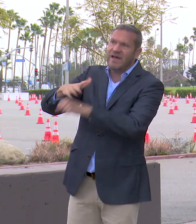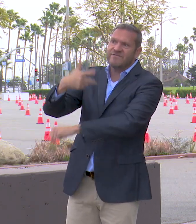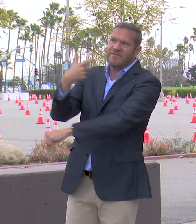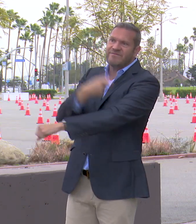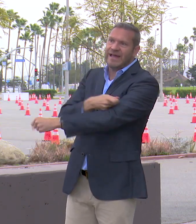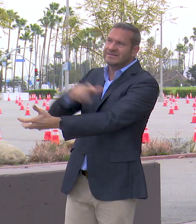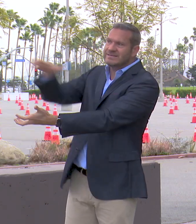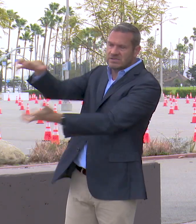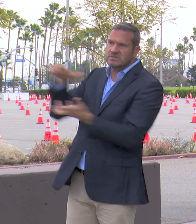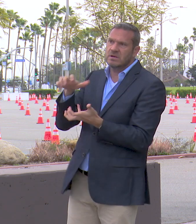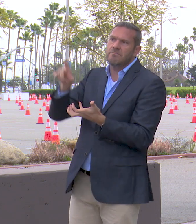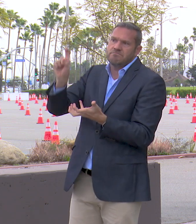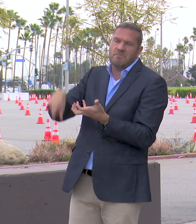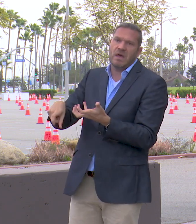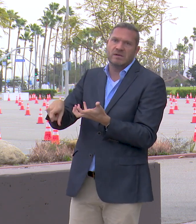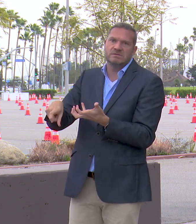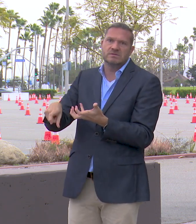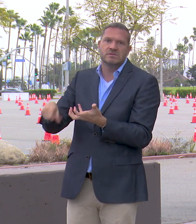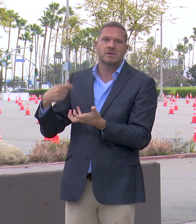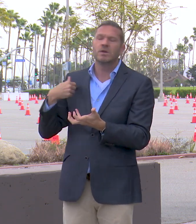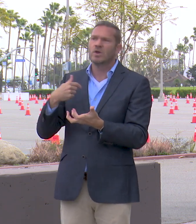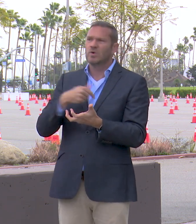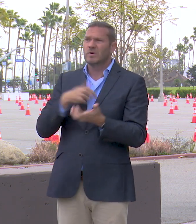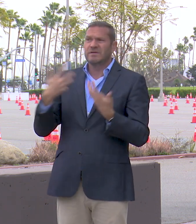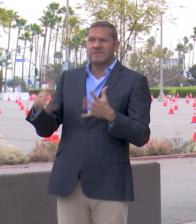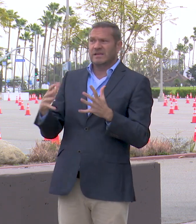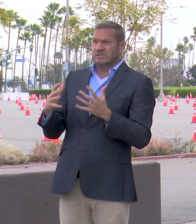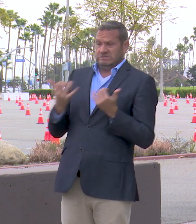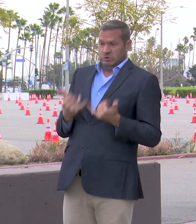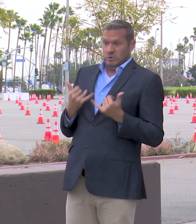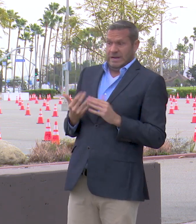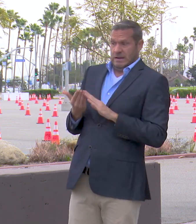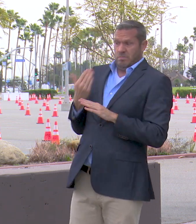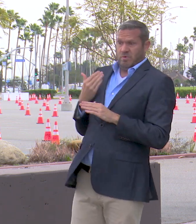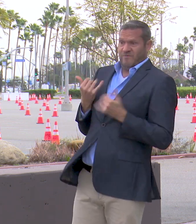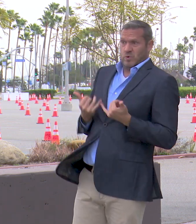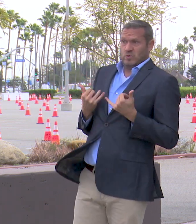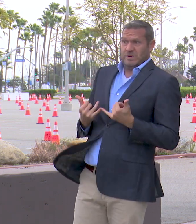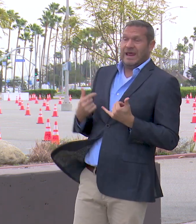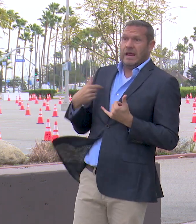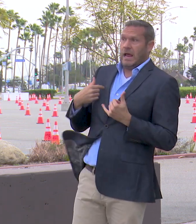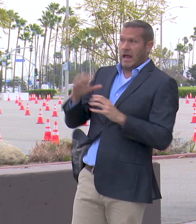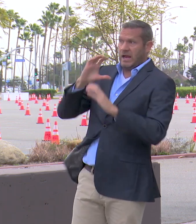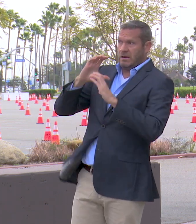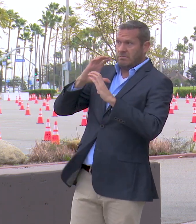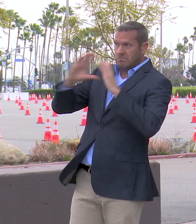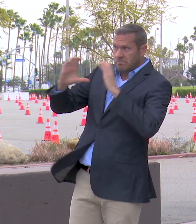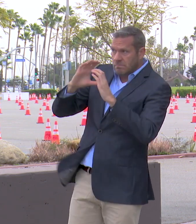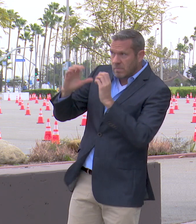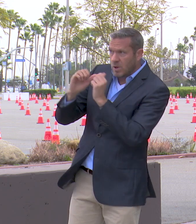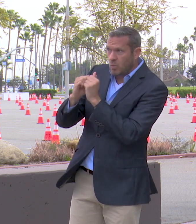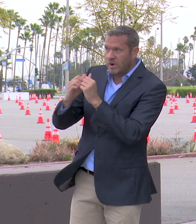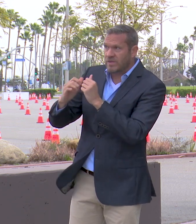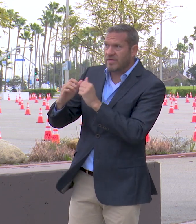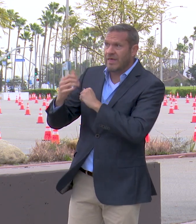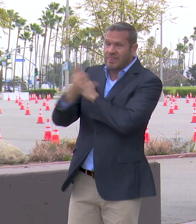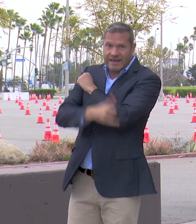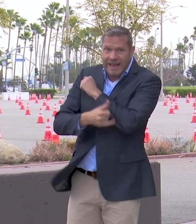In fact, I had a communication earlier with the county and with the supervisor Han who's also supportive.